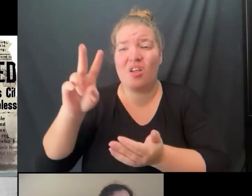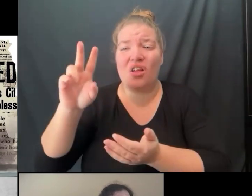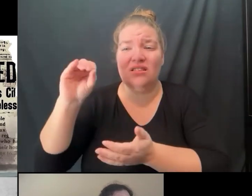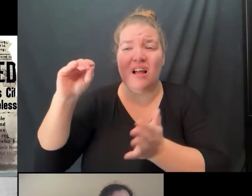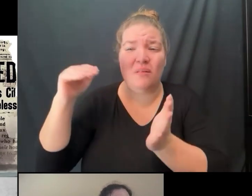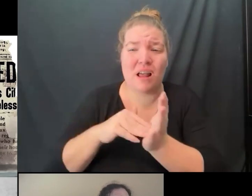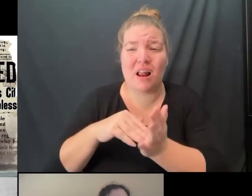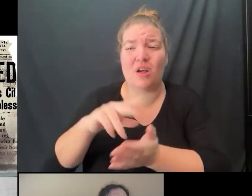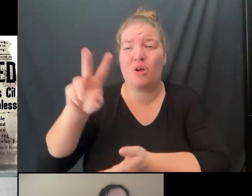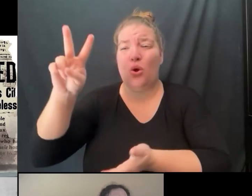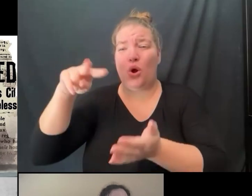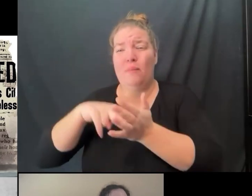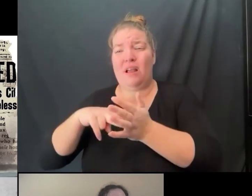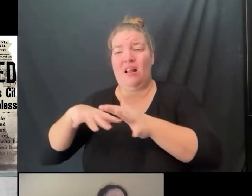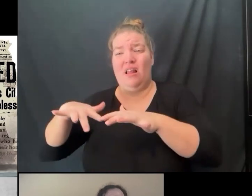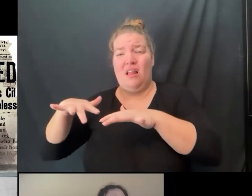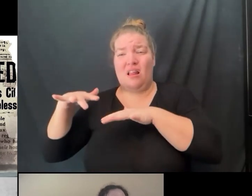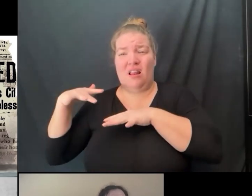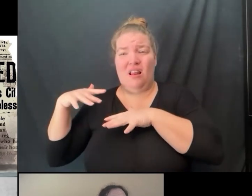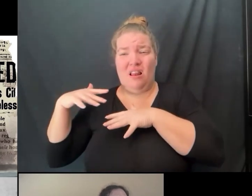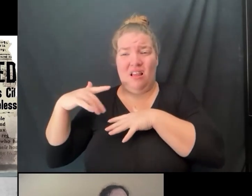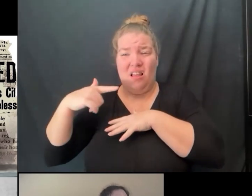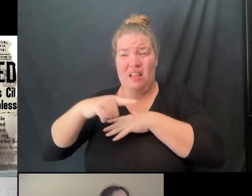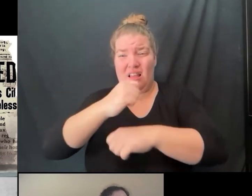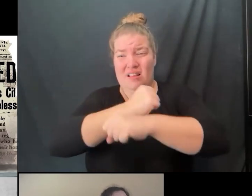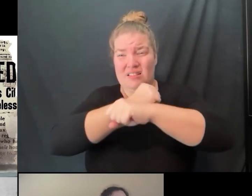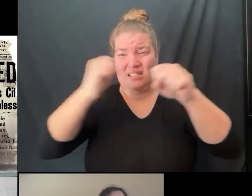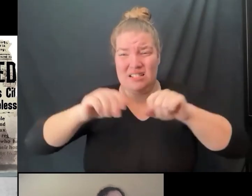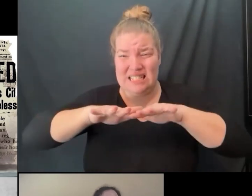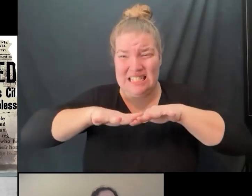at the time, 2,000 people died, 9,000 were injured,